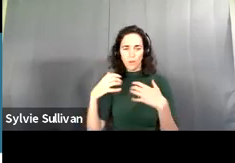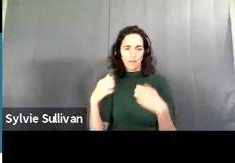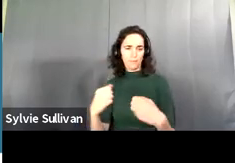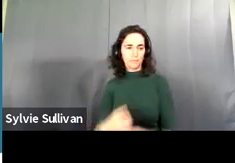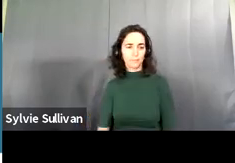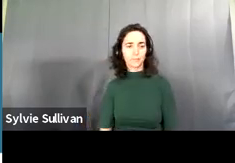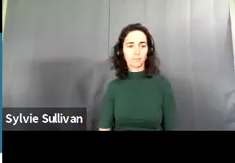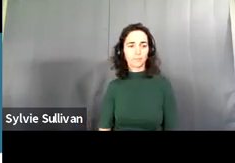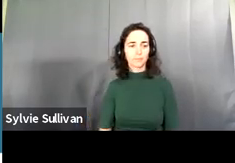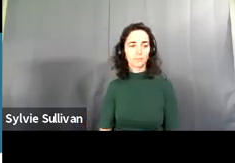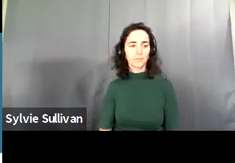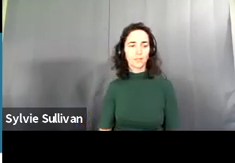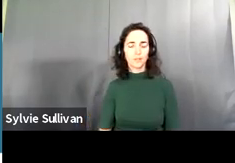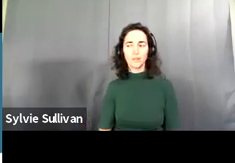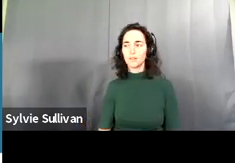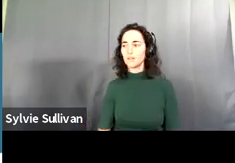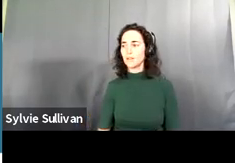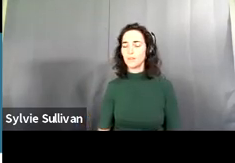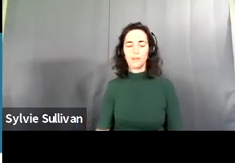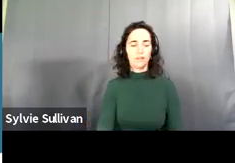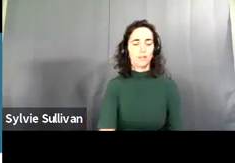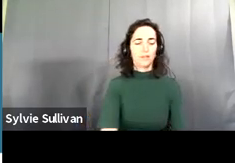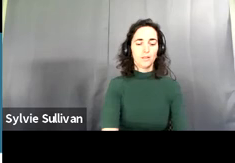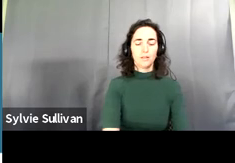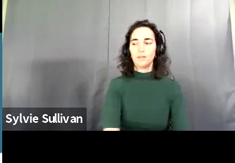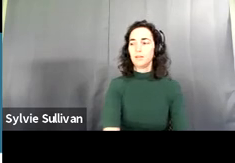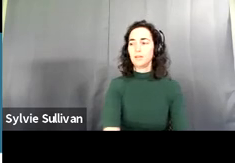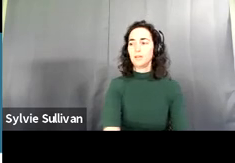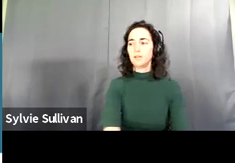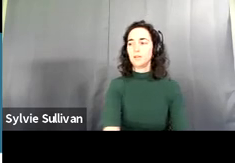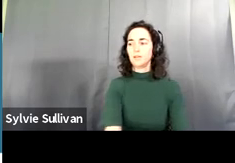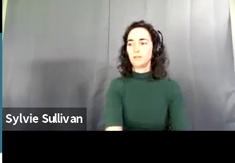clicking through for me.